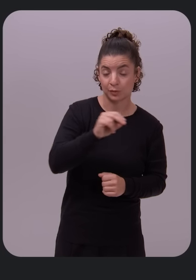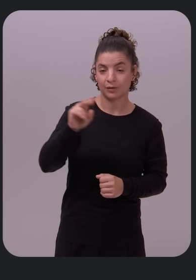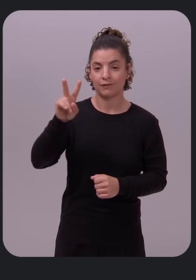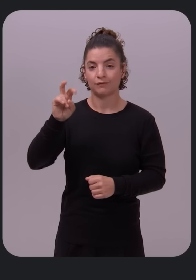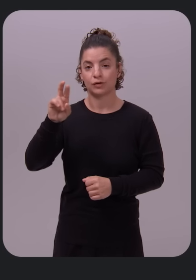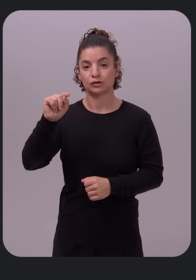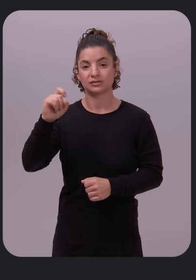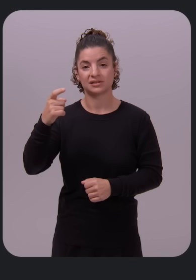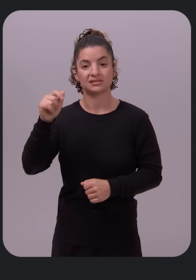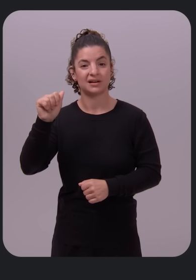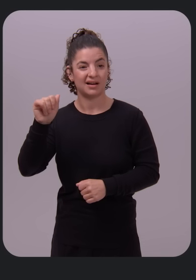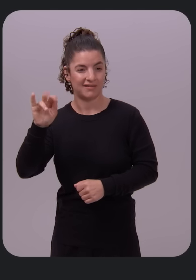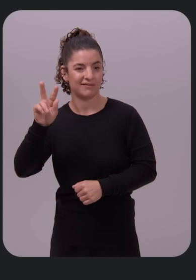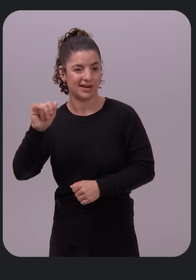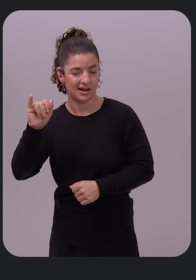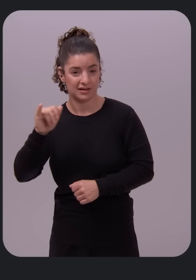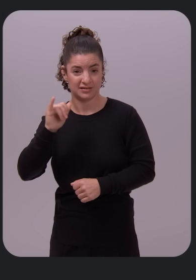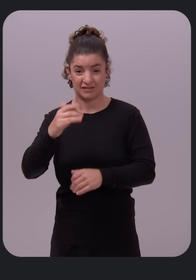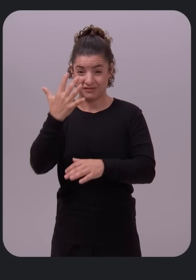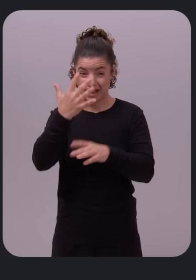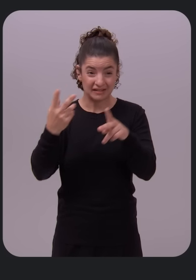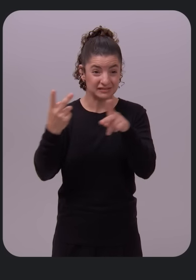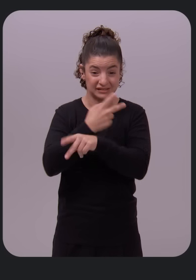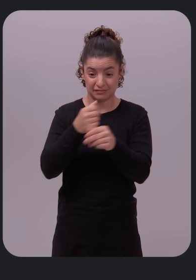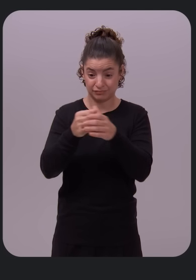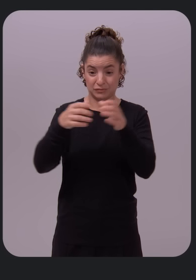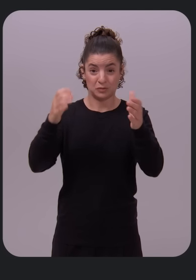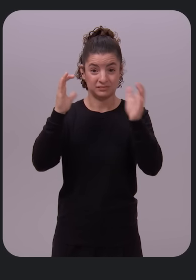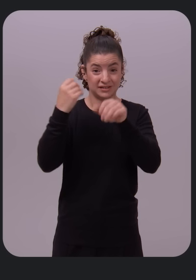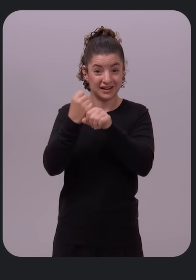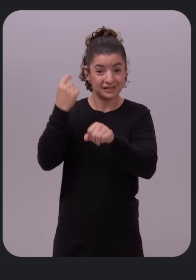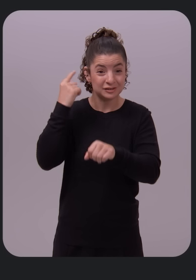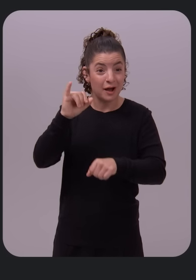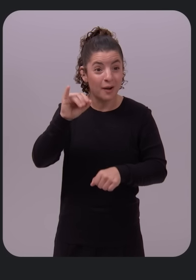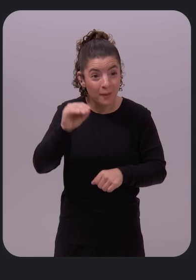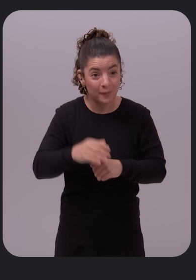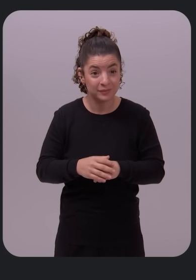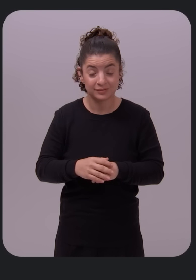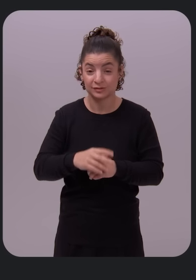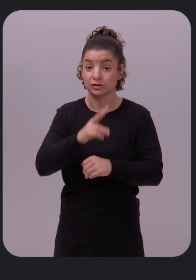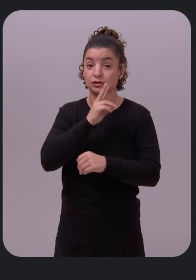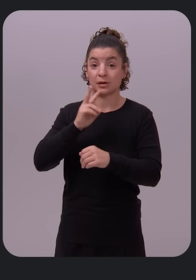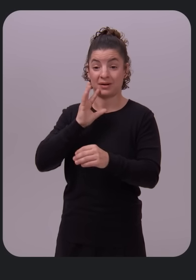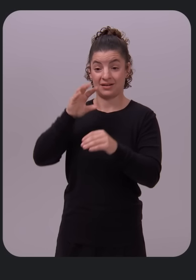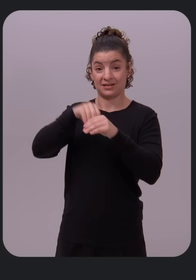over 5x growth since last I/O. And Gemini usage on Vertex AI is